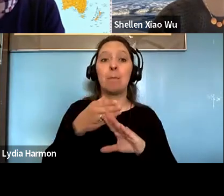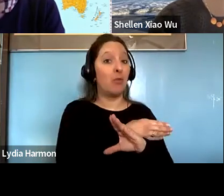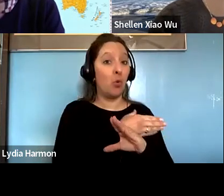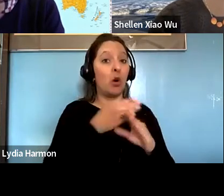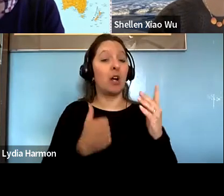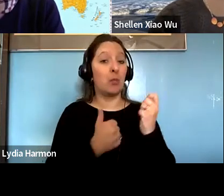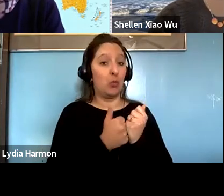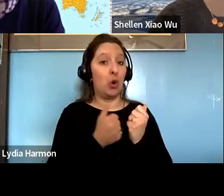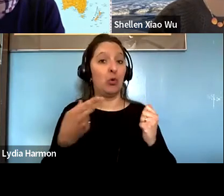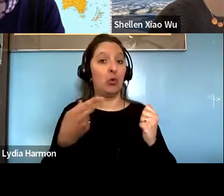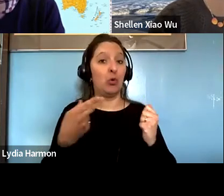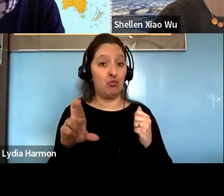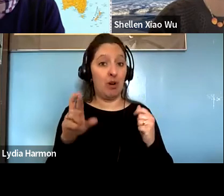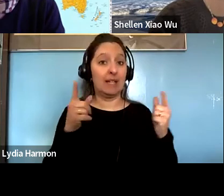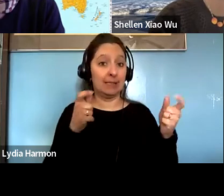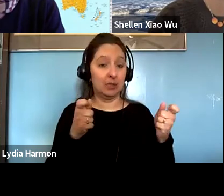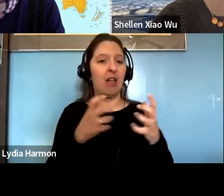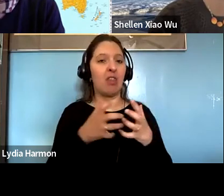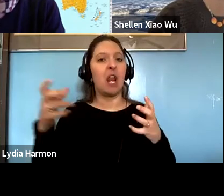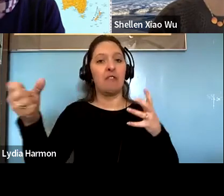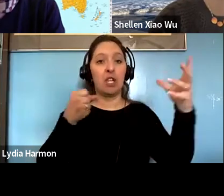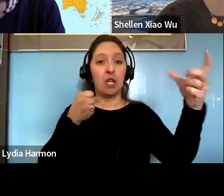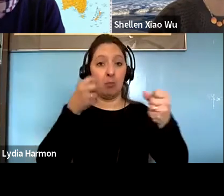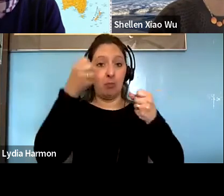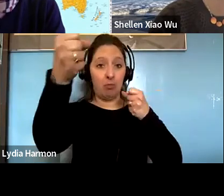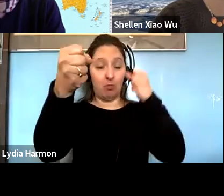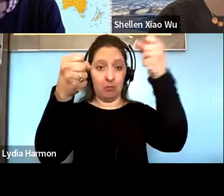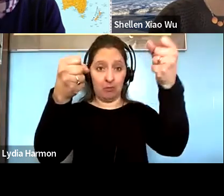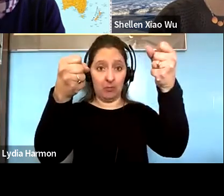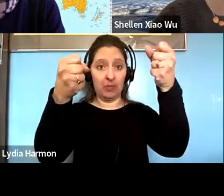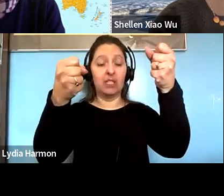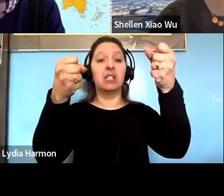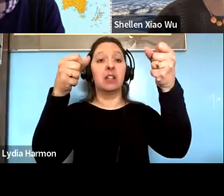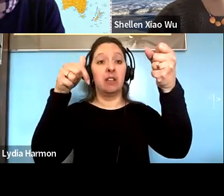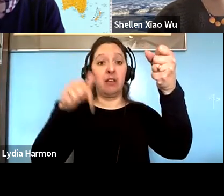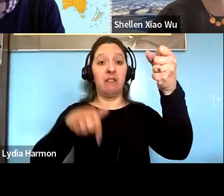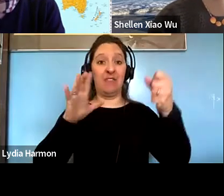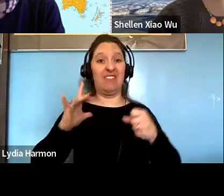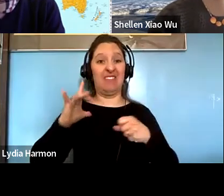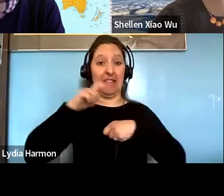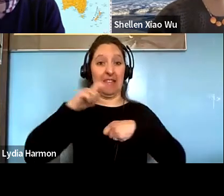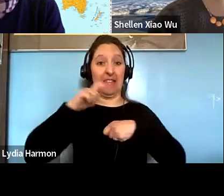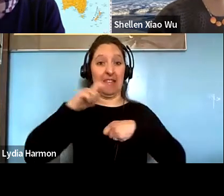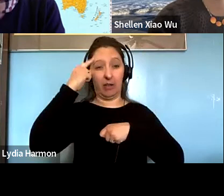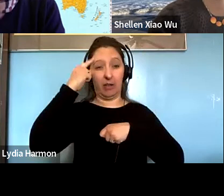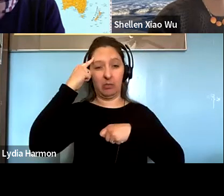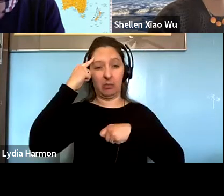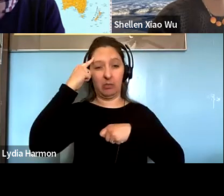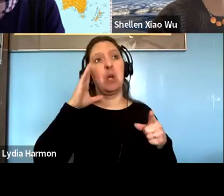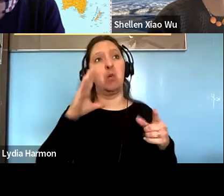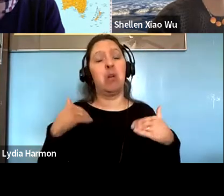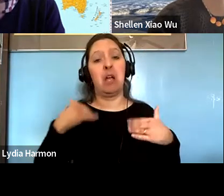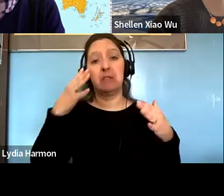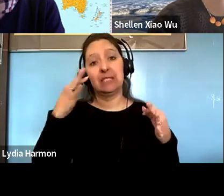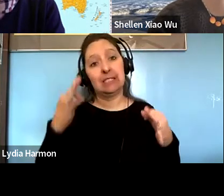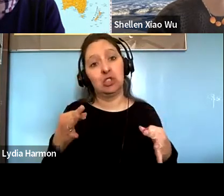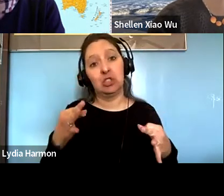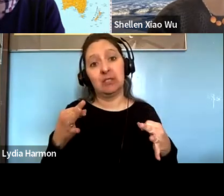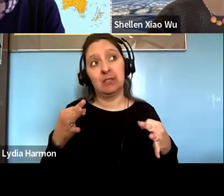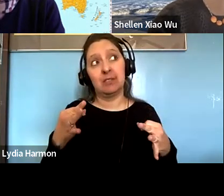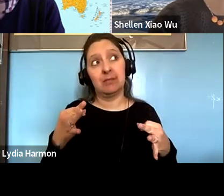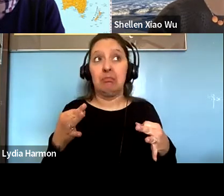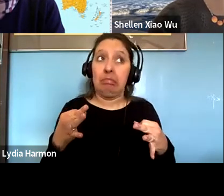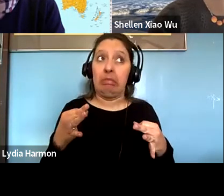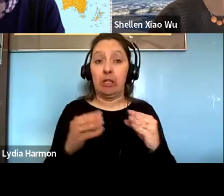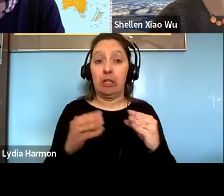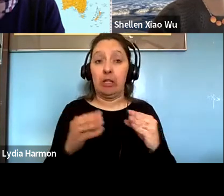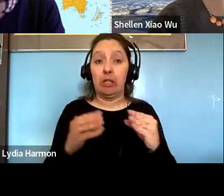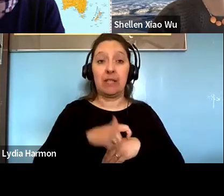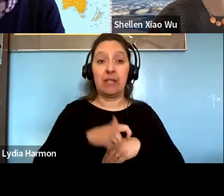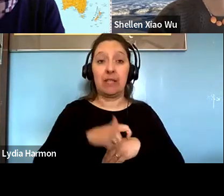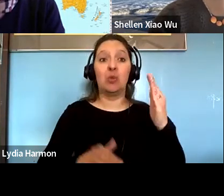Salvador Santino Regilme: A lot of the appointees of the income income and government incumbent government will have decisions that sometimes, and in fact most of the time we're against that you know administration.